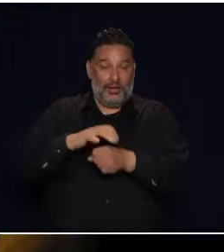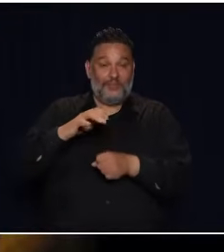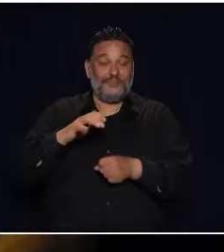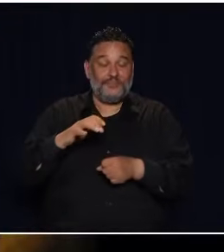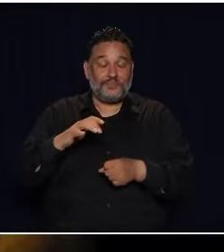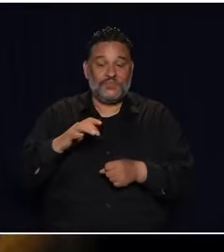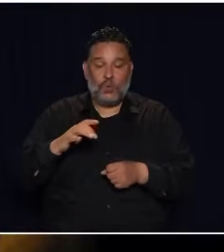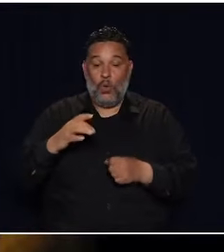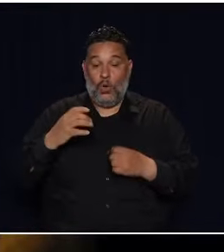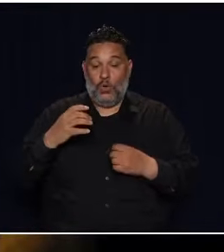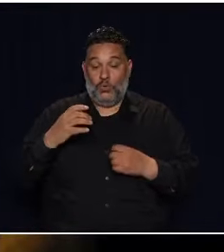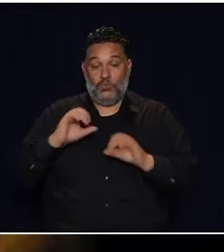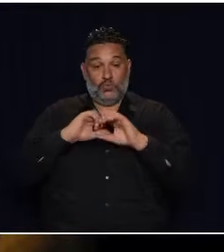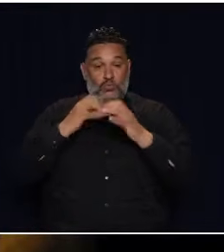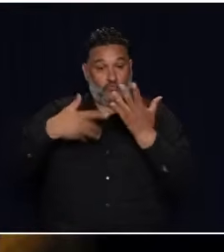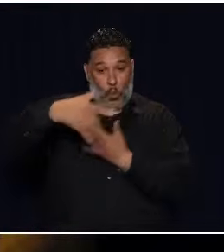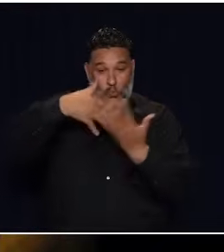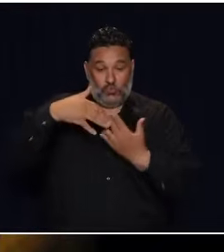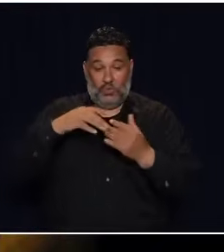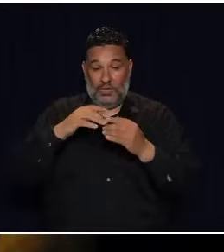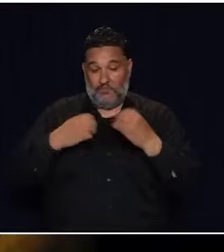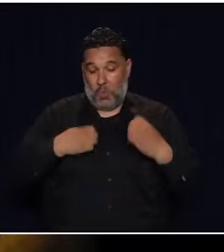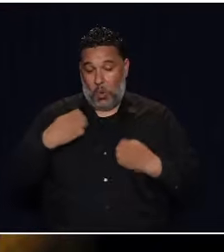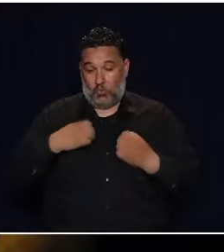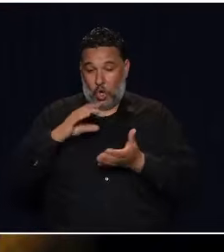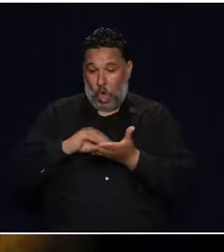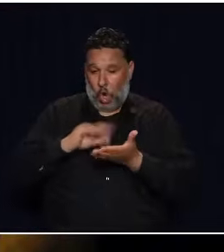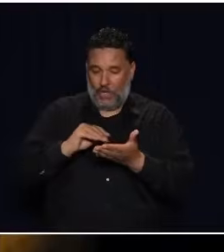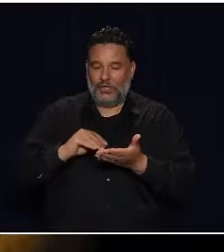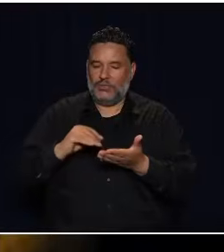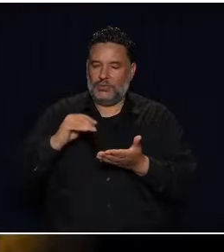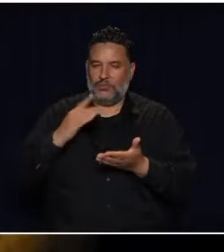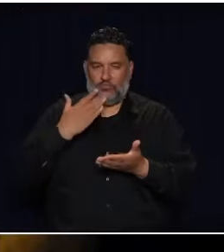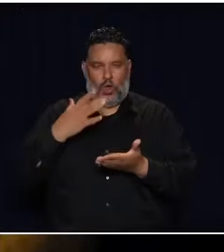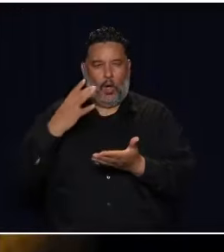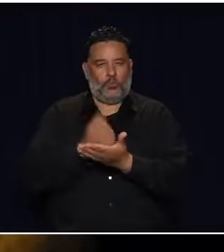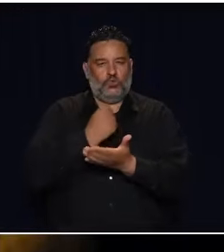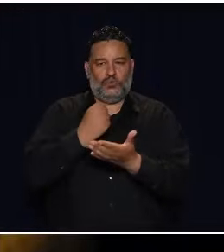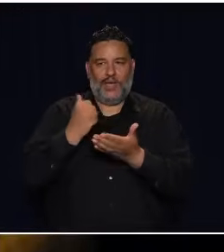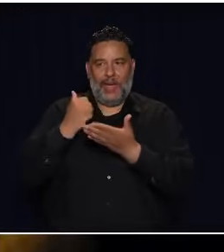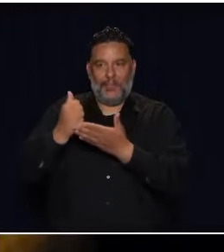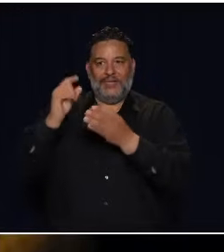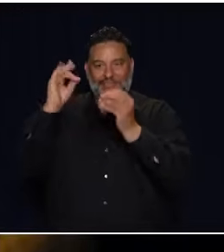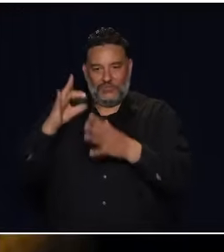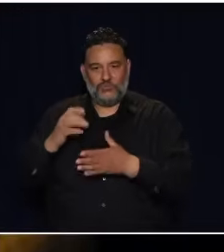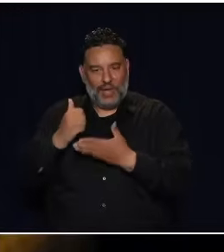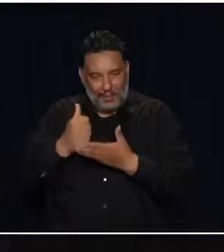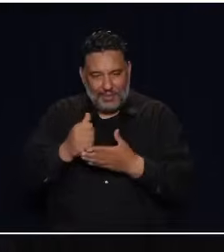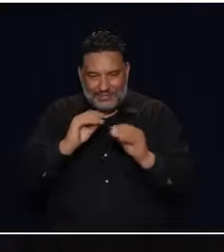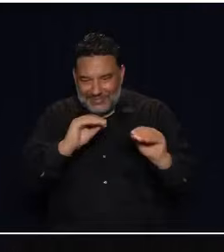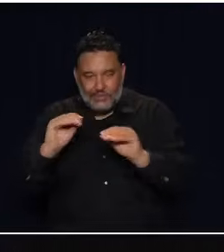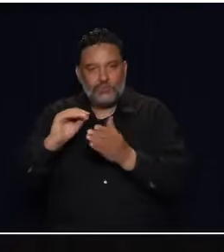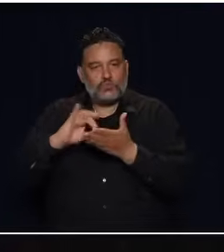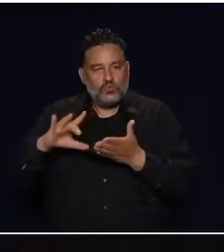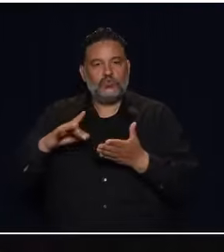EMOTIONS. IT IS HARD TO TEACH WHEN STUDENTS ARE HAVING BIG